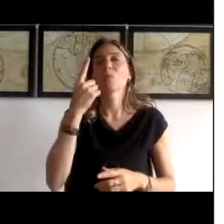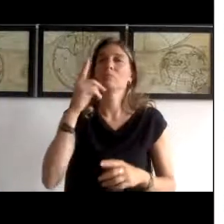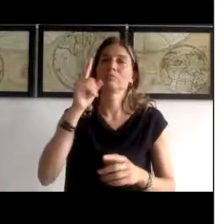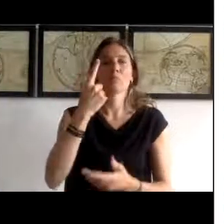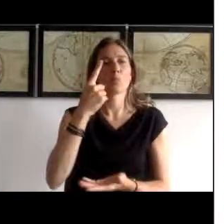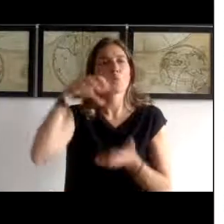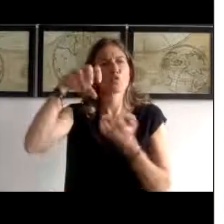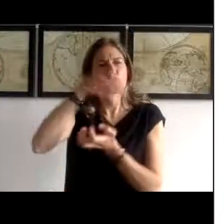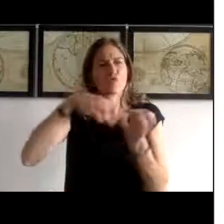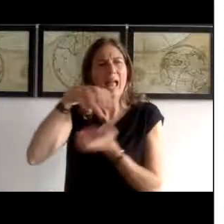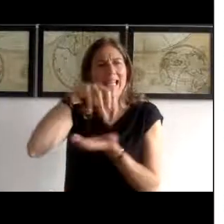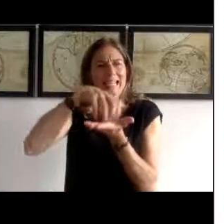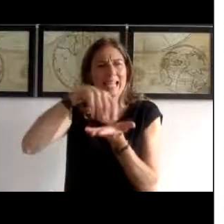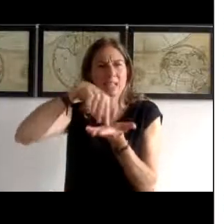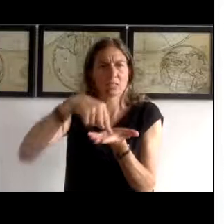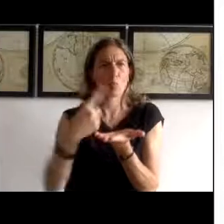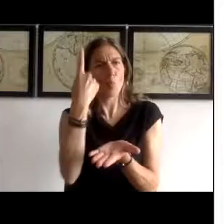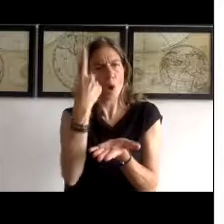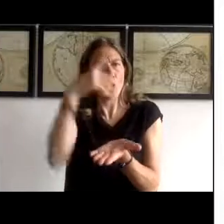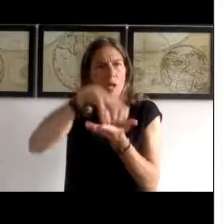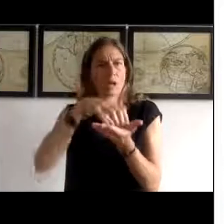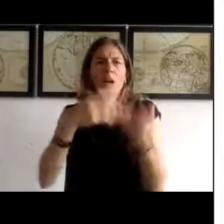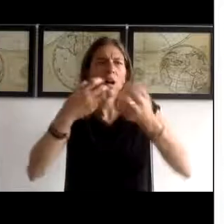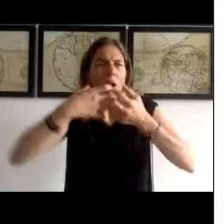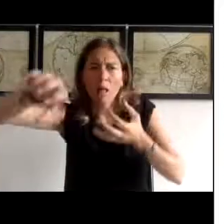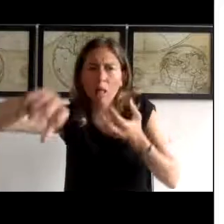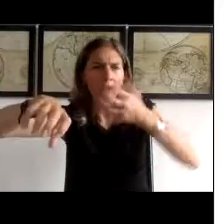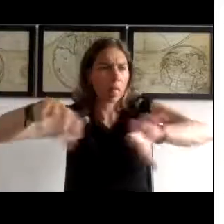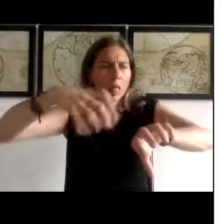In this process of accrediting the organisations and certifying